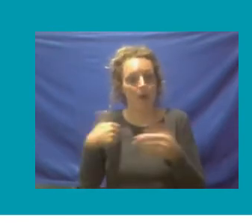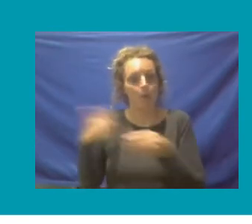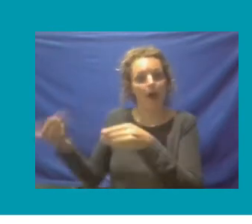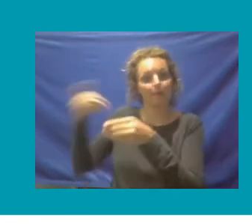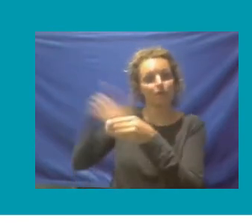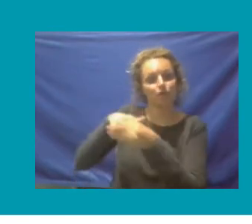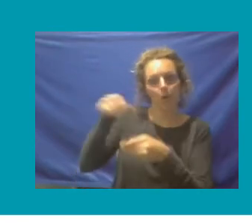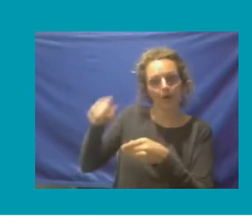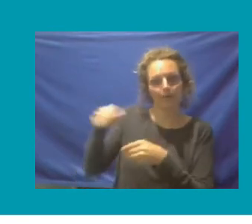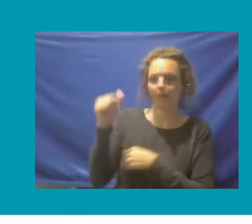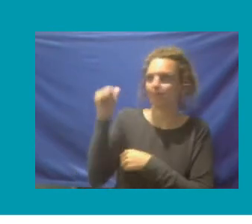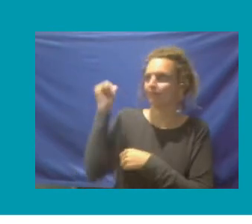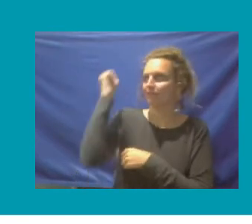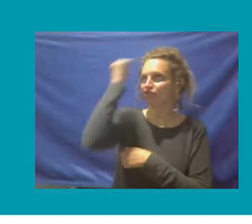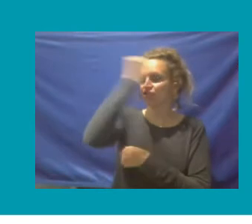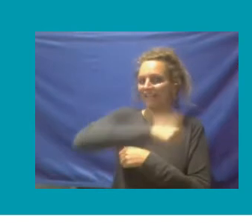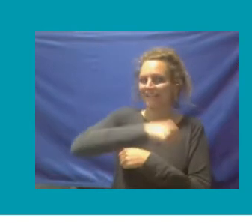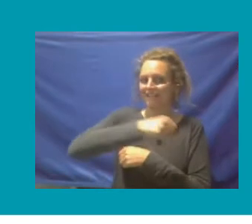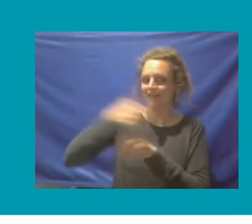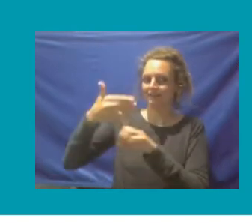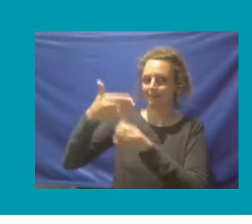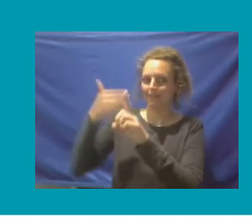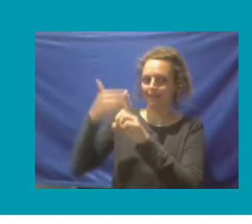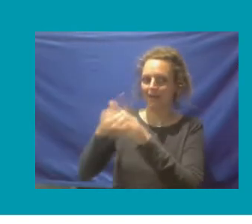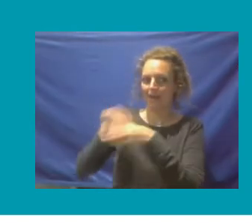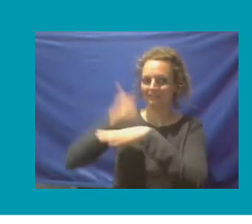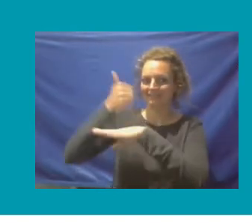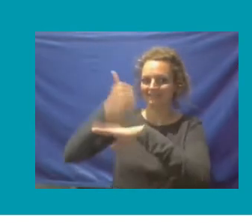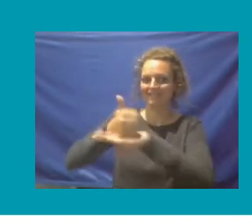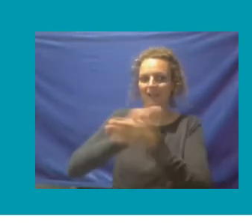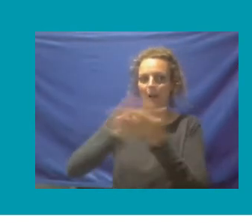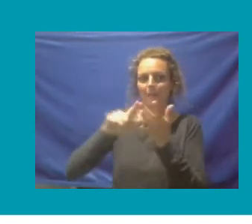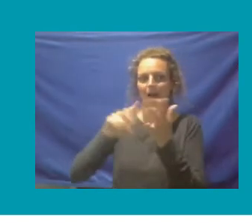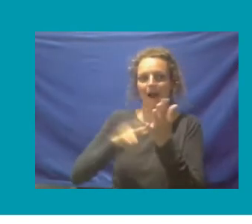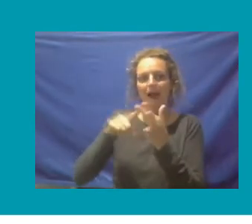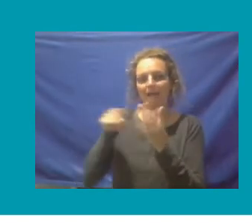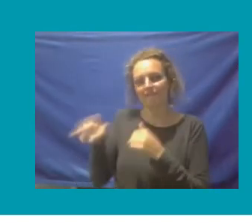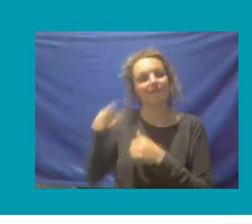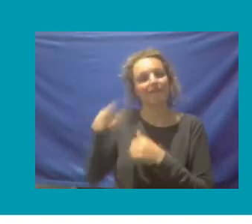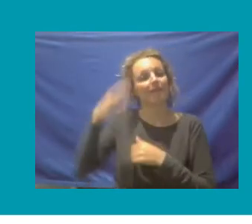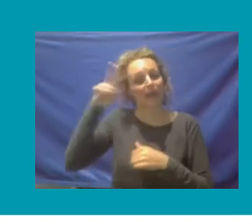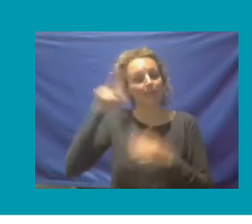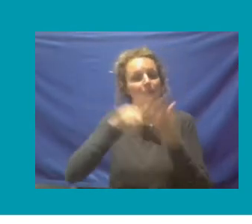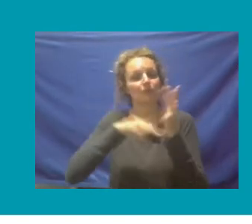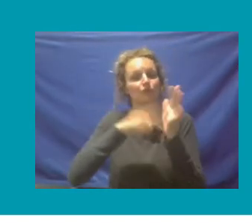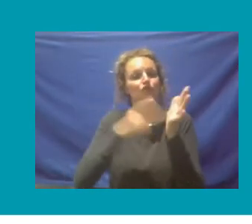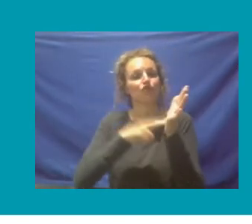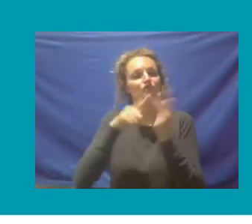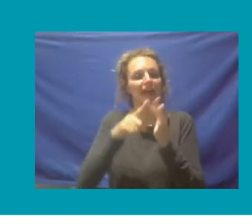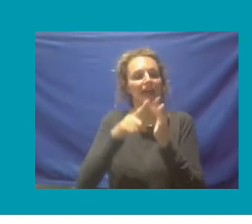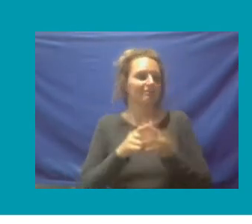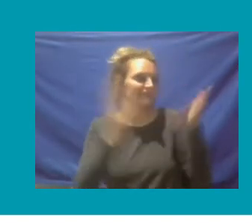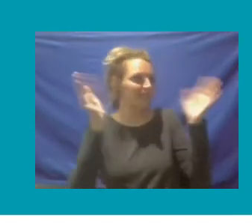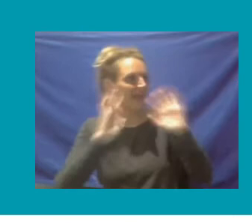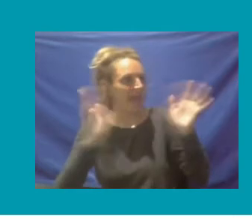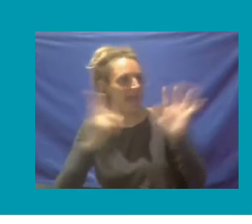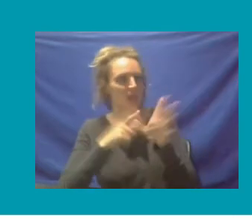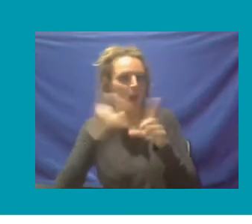How how are you doing Jane? Hi Adam, I'm I'm great. Very excited to be here today and